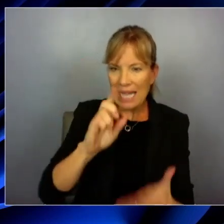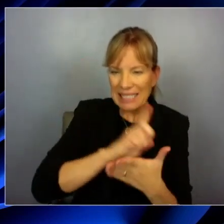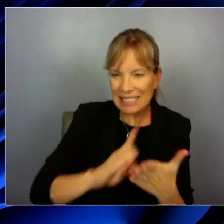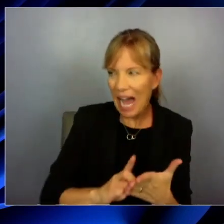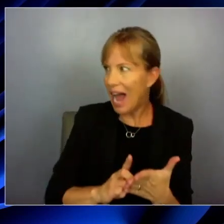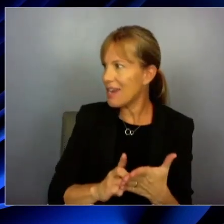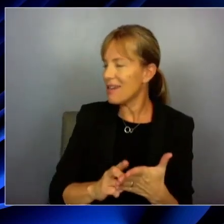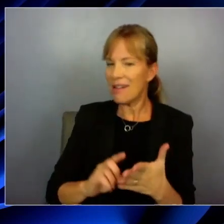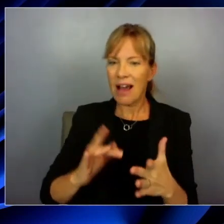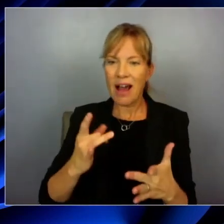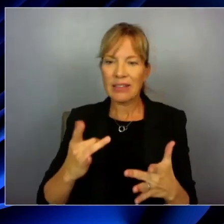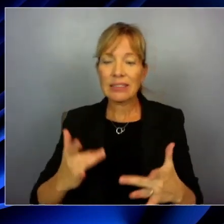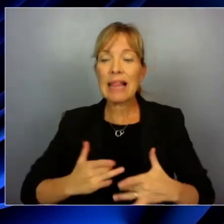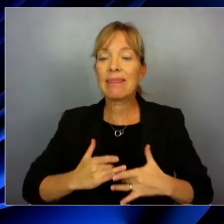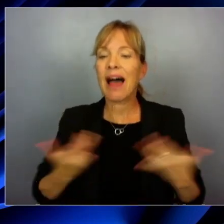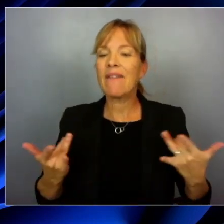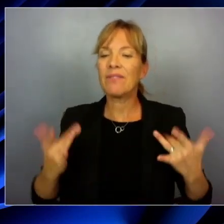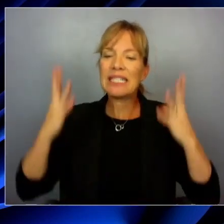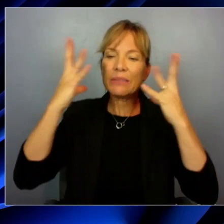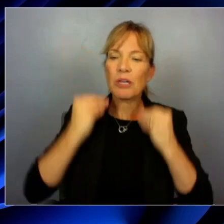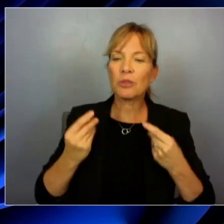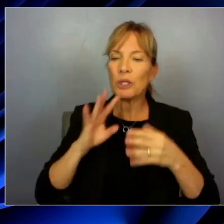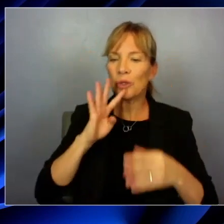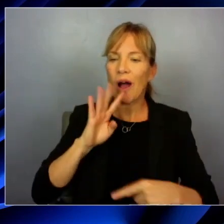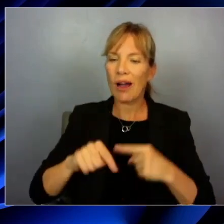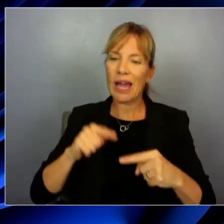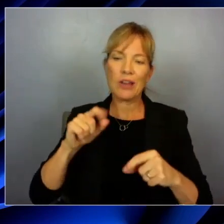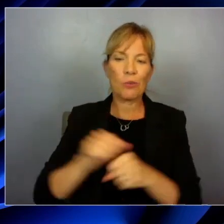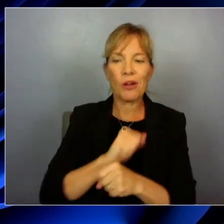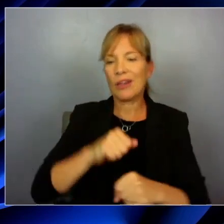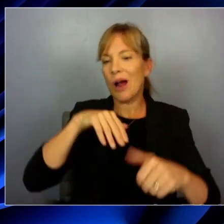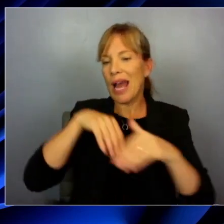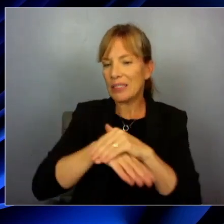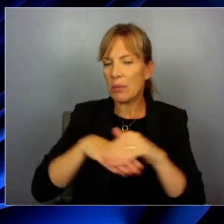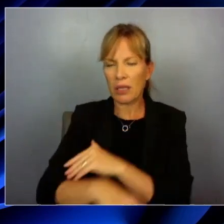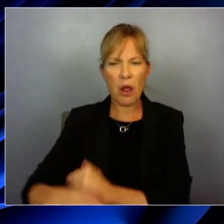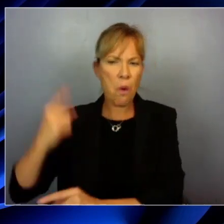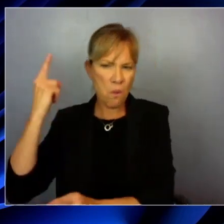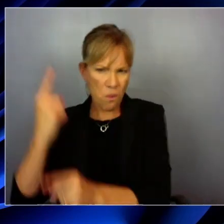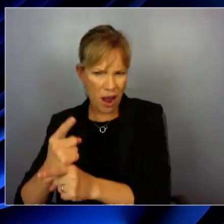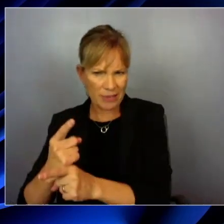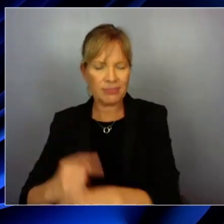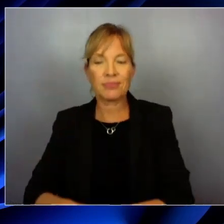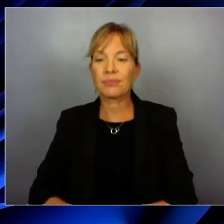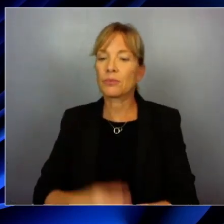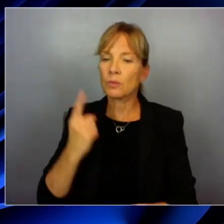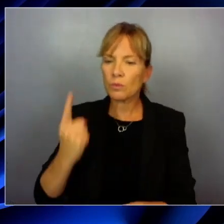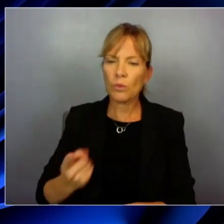delightful experiences when it comes to accessibility? Exactly So one of the things that